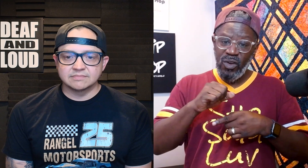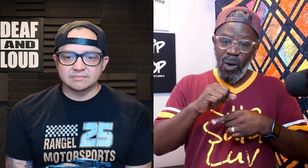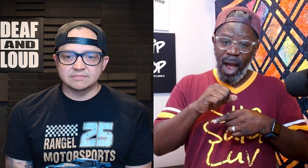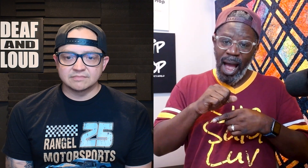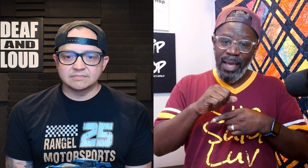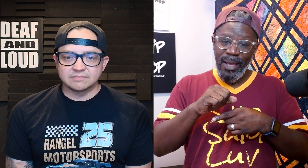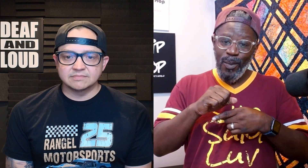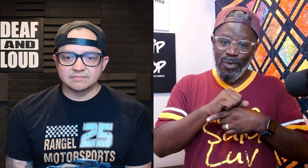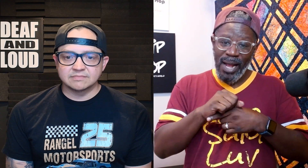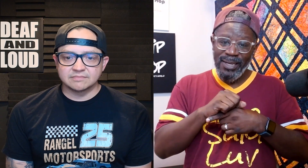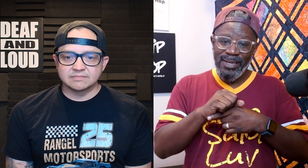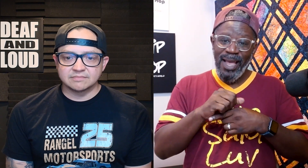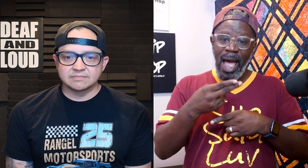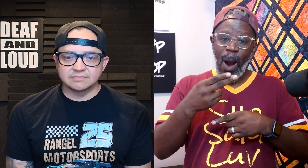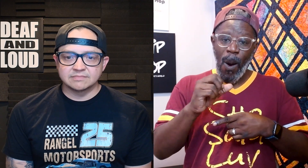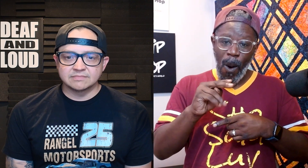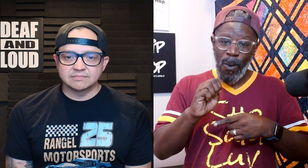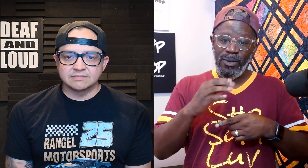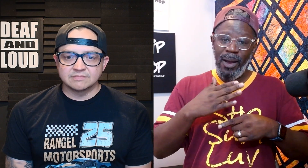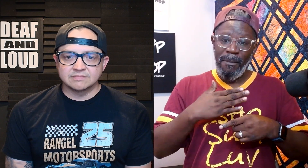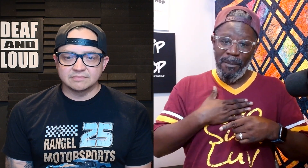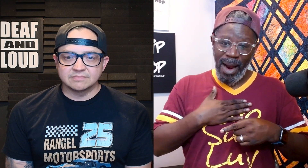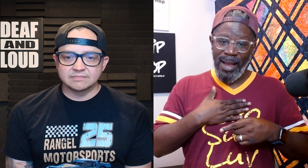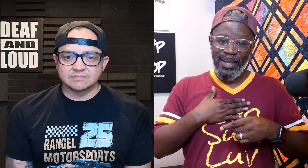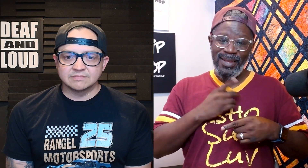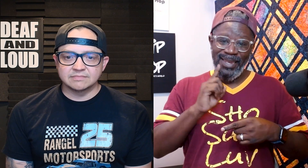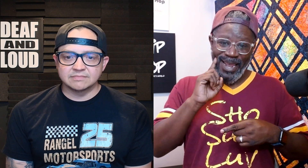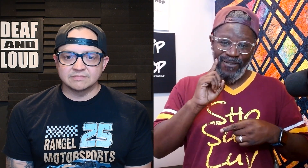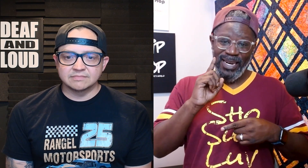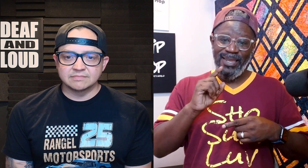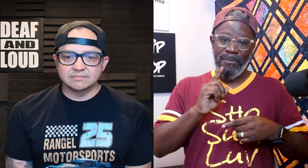So I practice, I hone my Deafness.